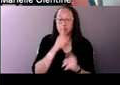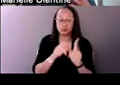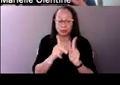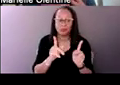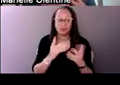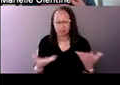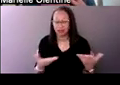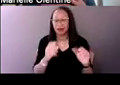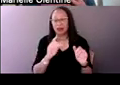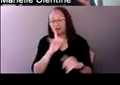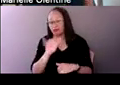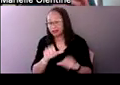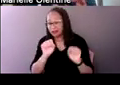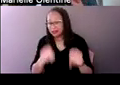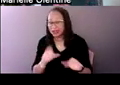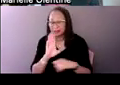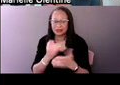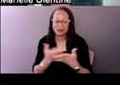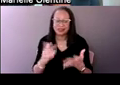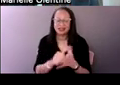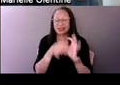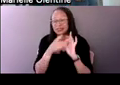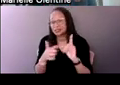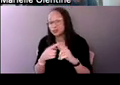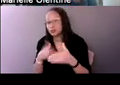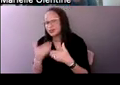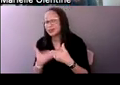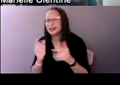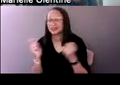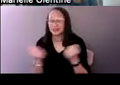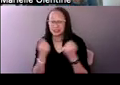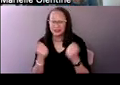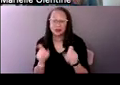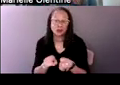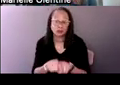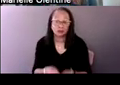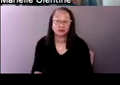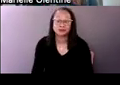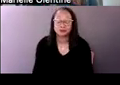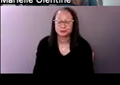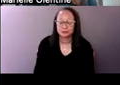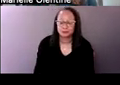Obviously, it's hard to know what goes on behind the scenes, but I think that connection and Milton being excited about our film got us our U.S. premiere at